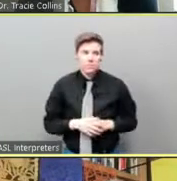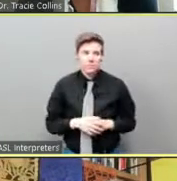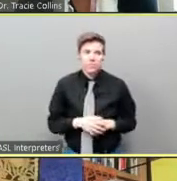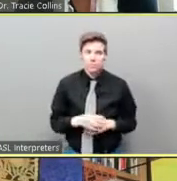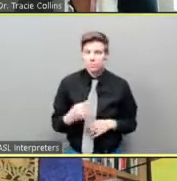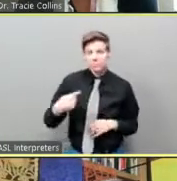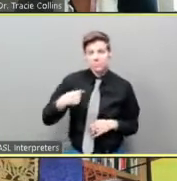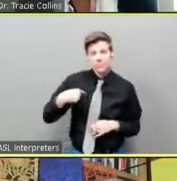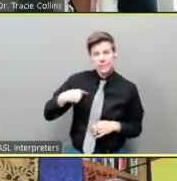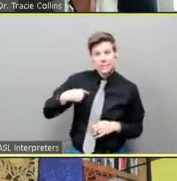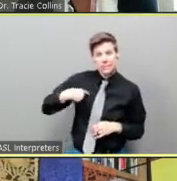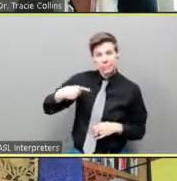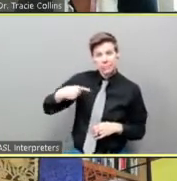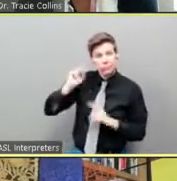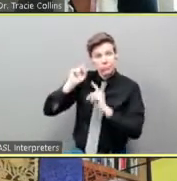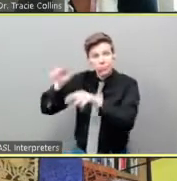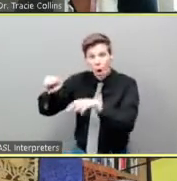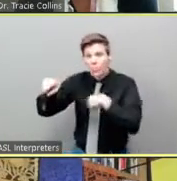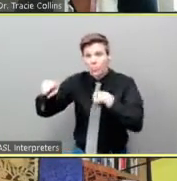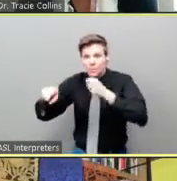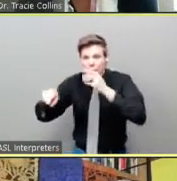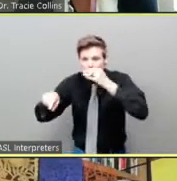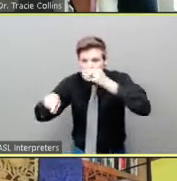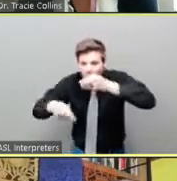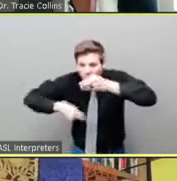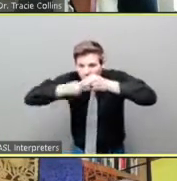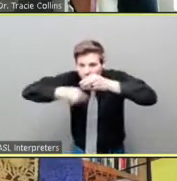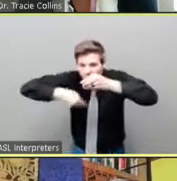look at my nails, stop and take a sip and I eat, I take it off but please be